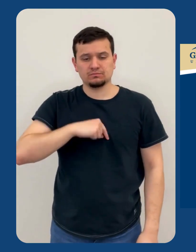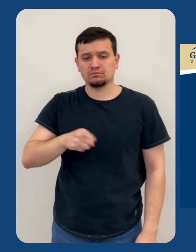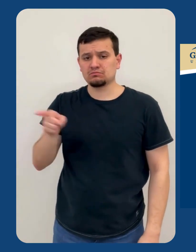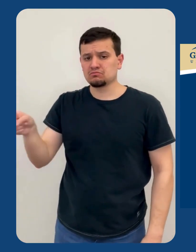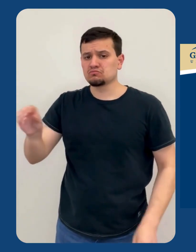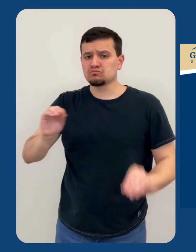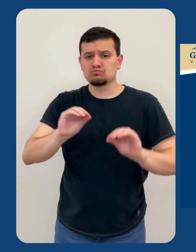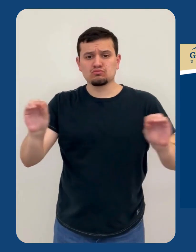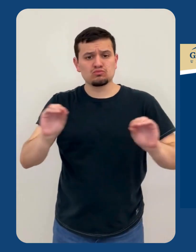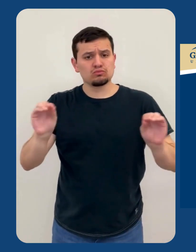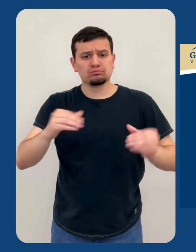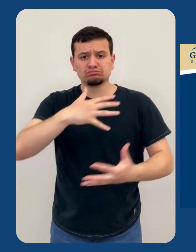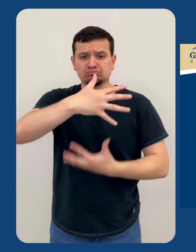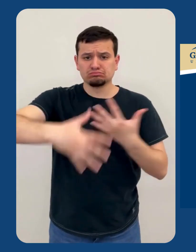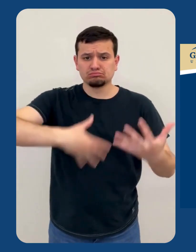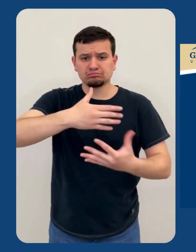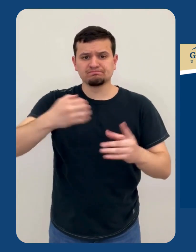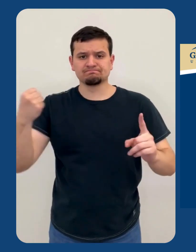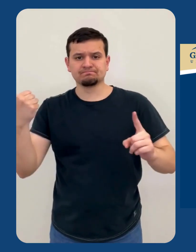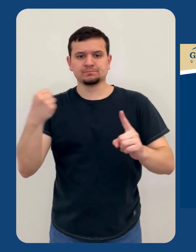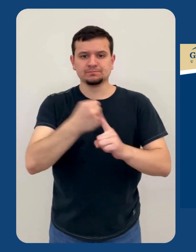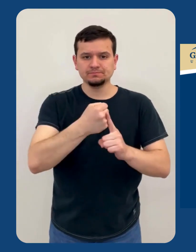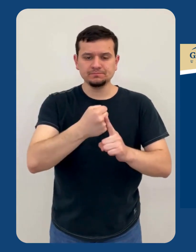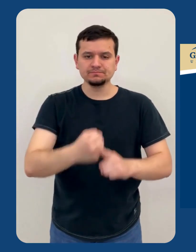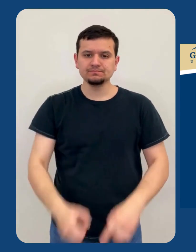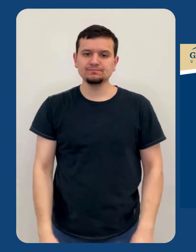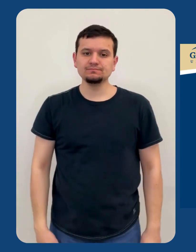There were no interaction effects.